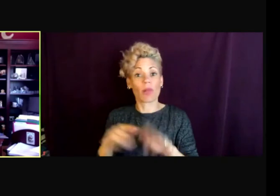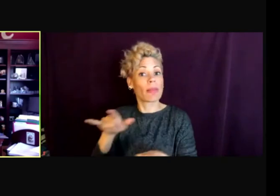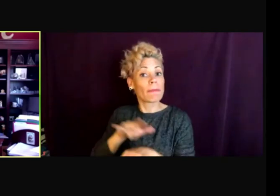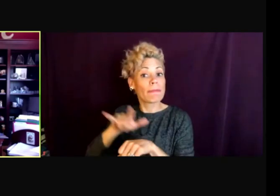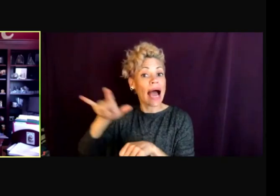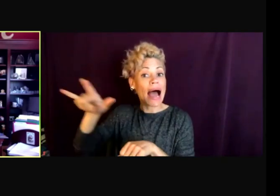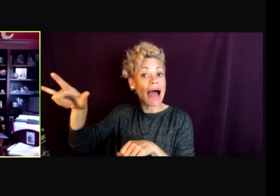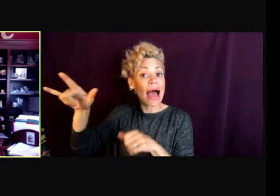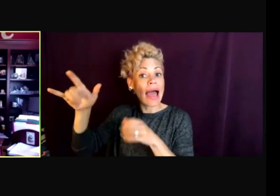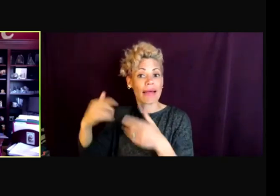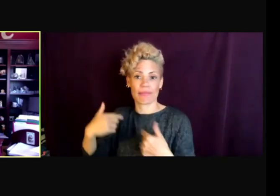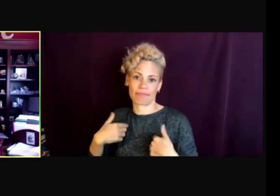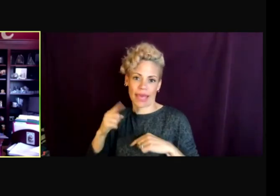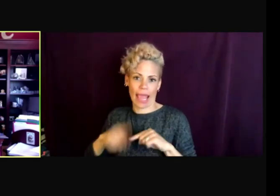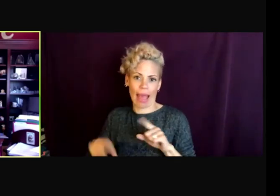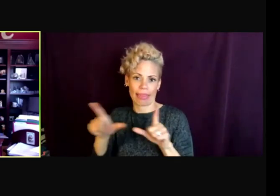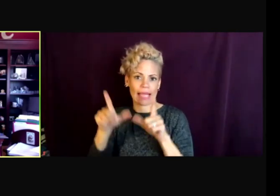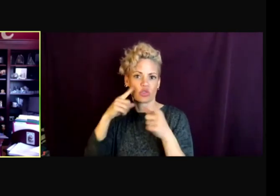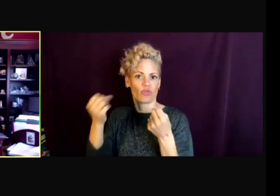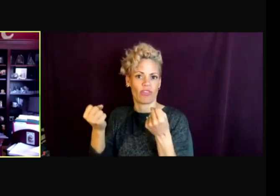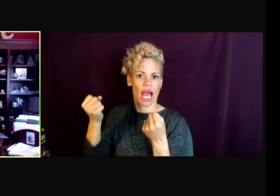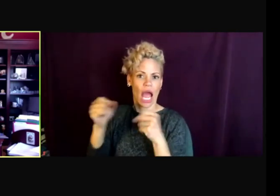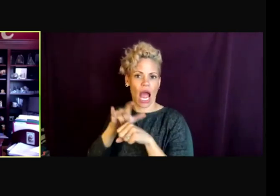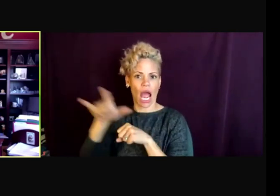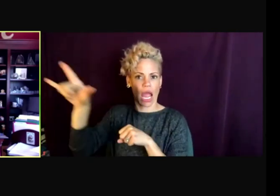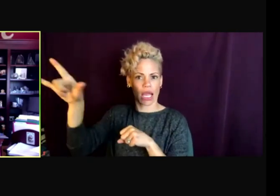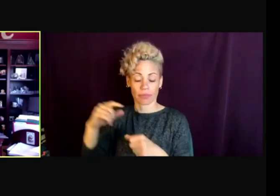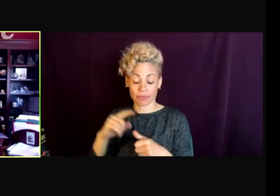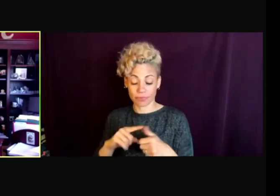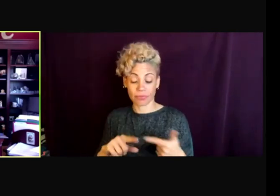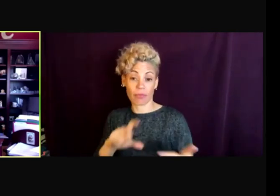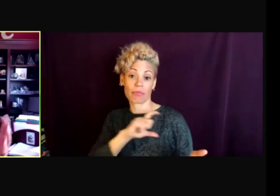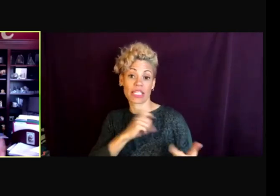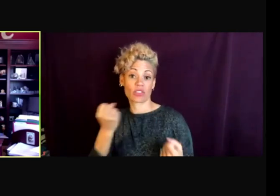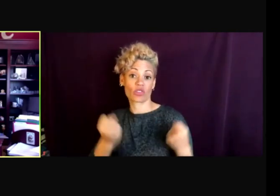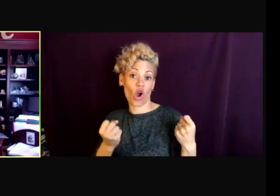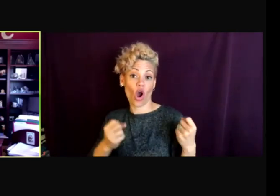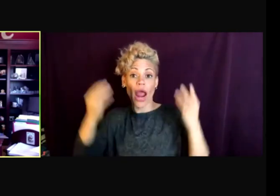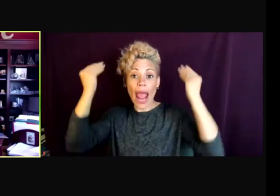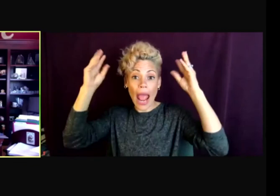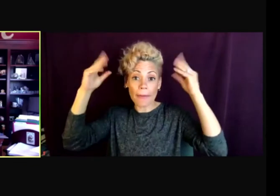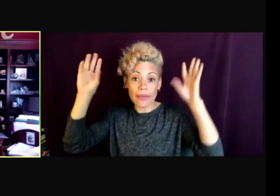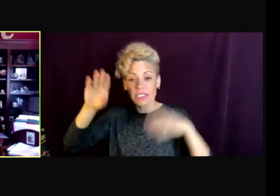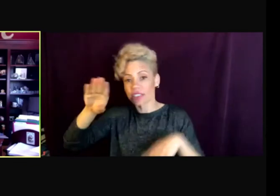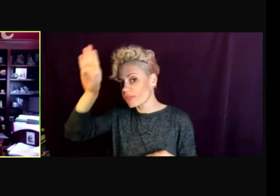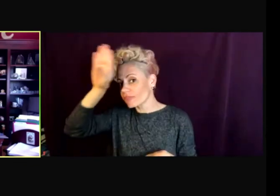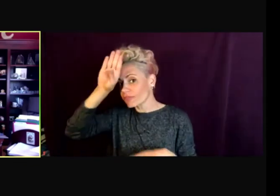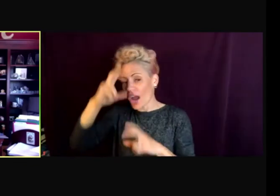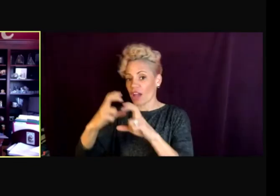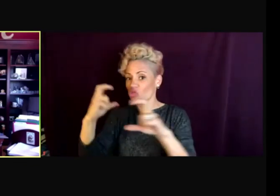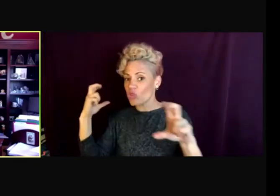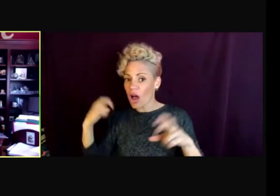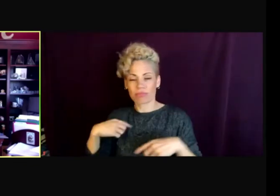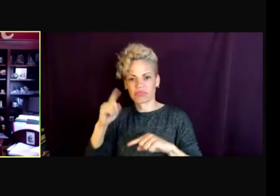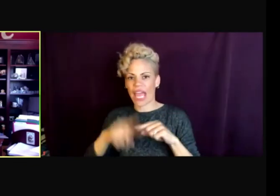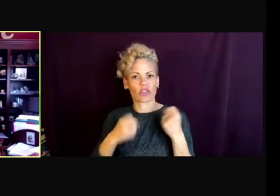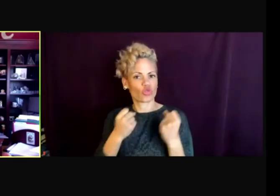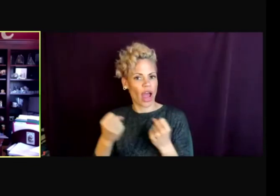I can't drive a police car or an ambulance, fire engine. And there's a lot of restrictions